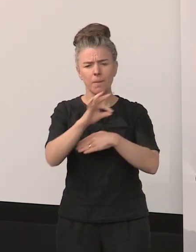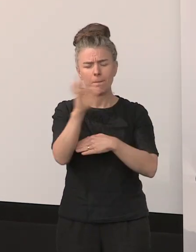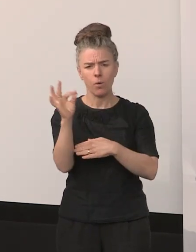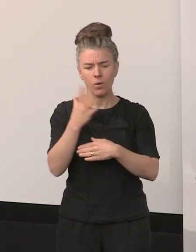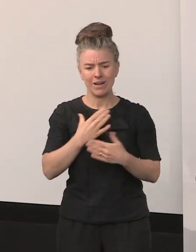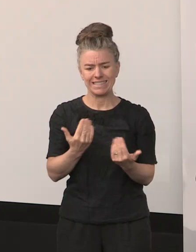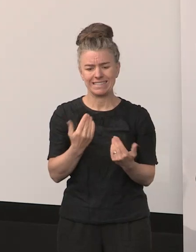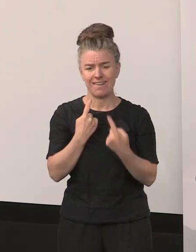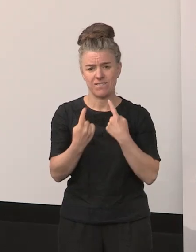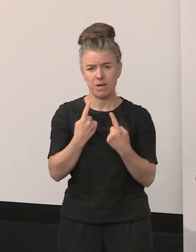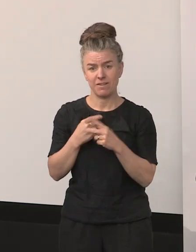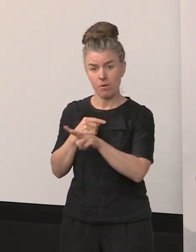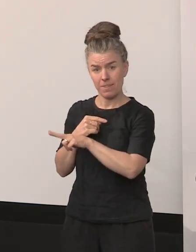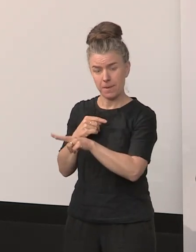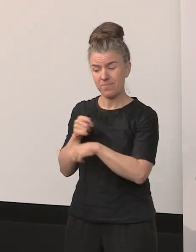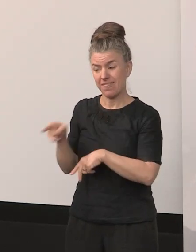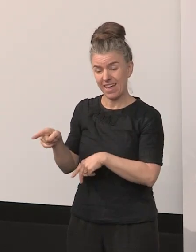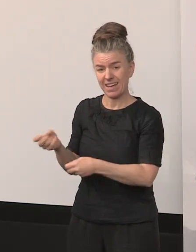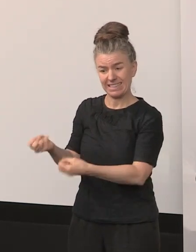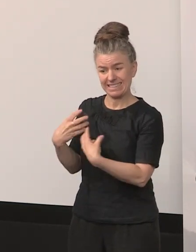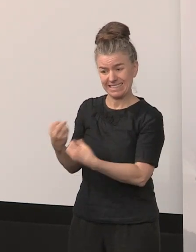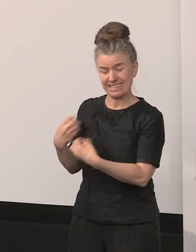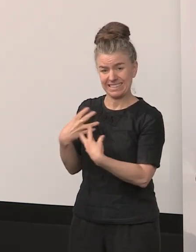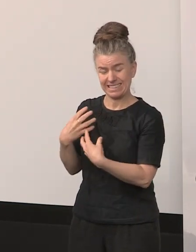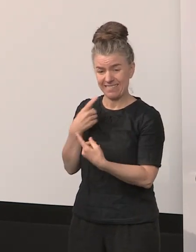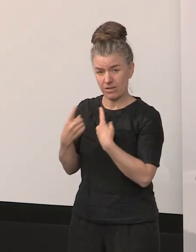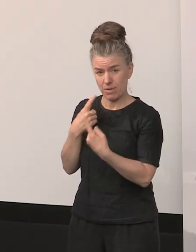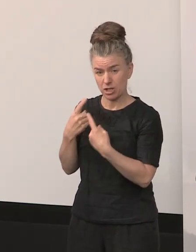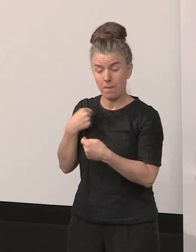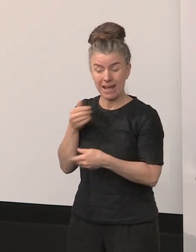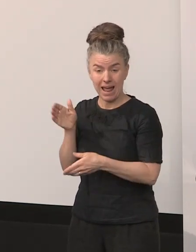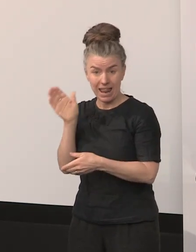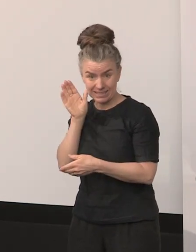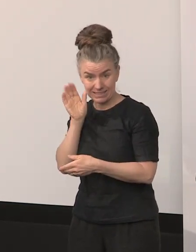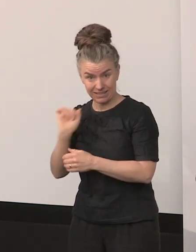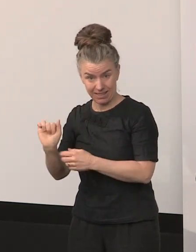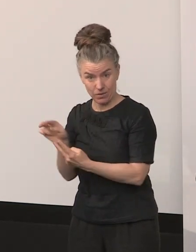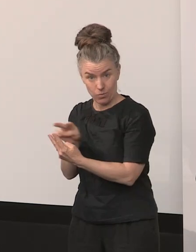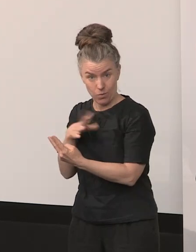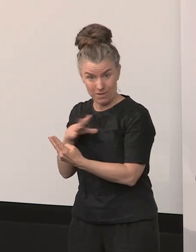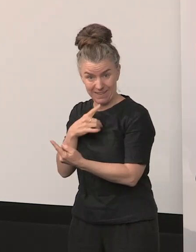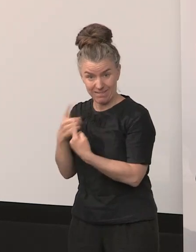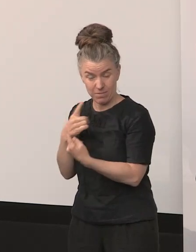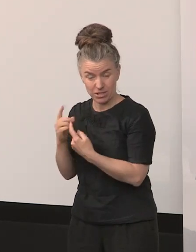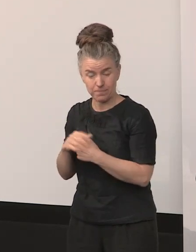case it was - and I was on a teleconference after that first interview. Remember, this was Tuesday morning and we wanted to get as much